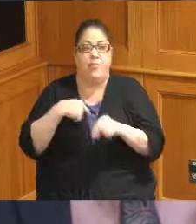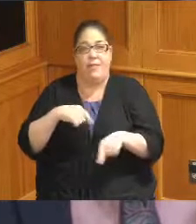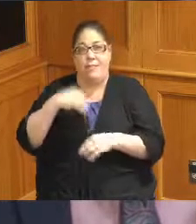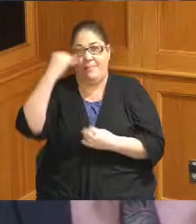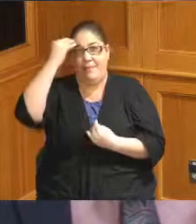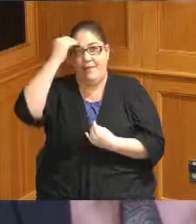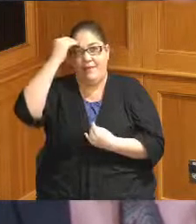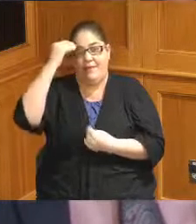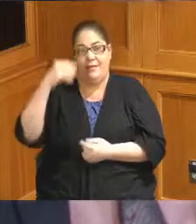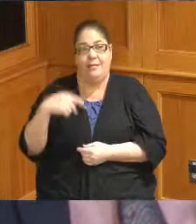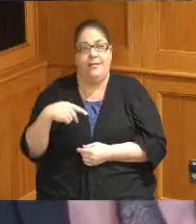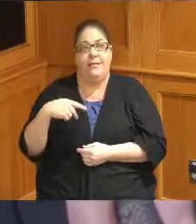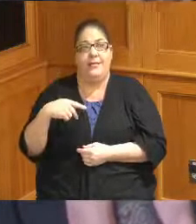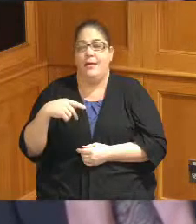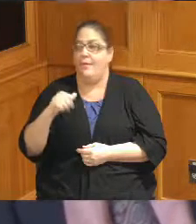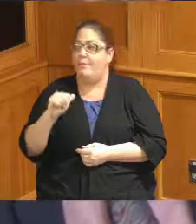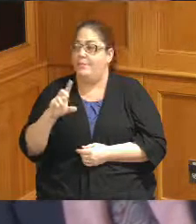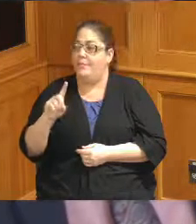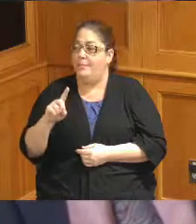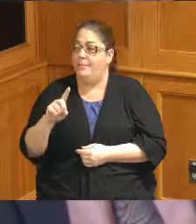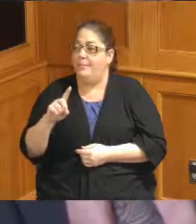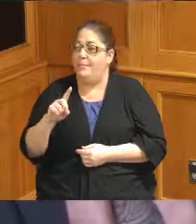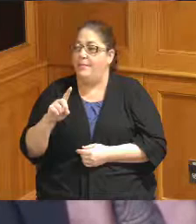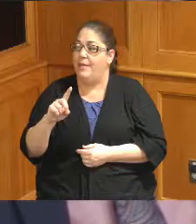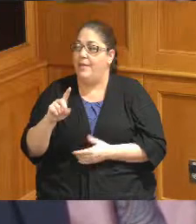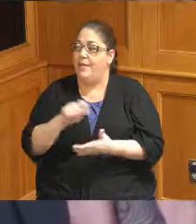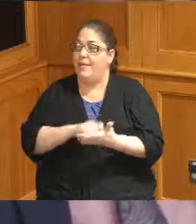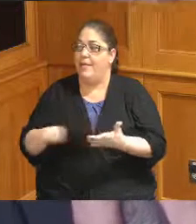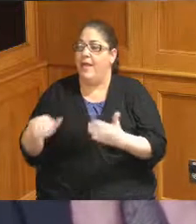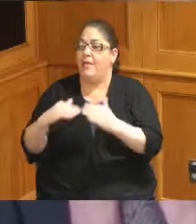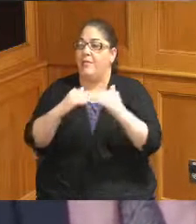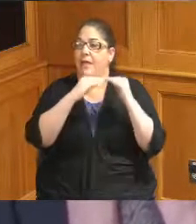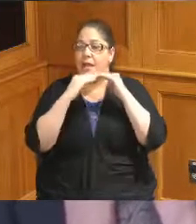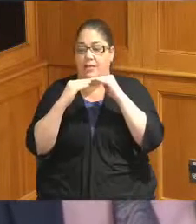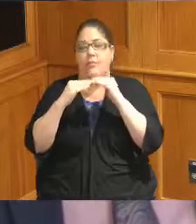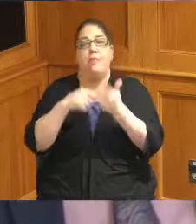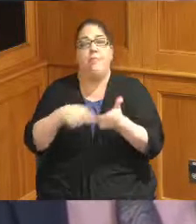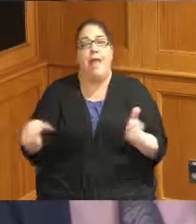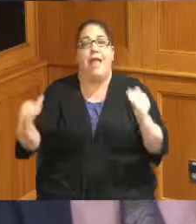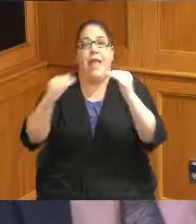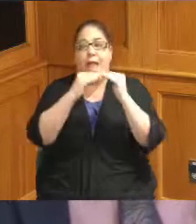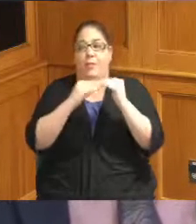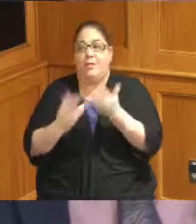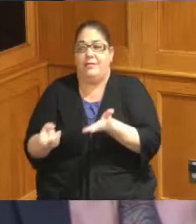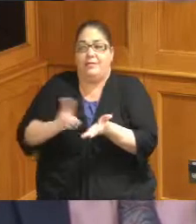pay Equity Signing Day is next week you you both have received information about that and I think